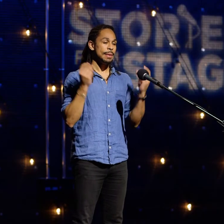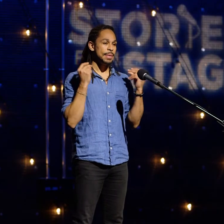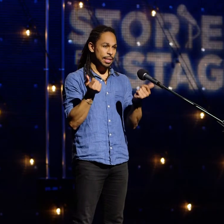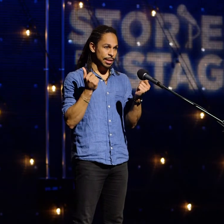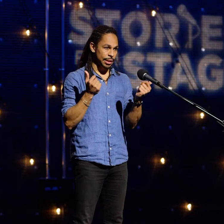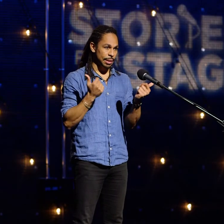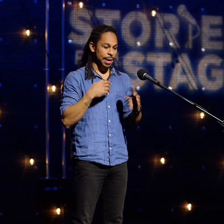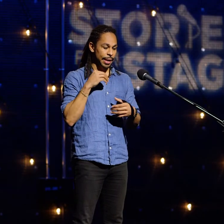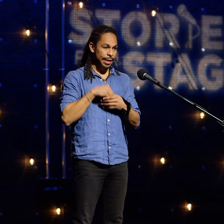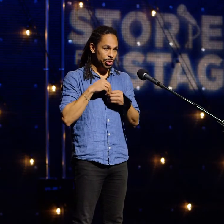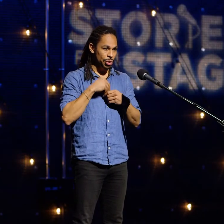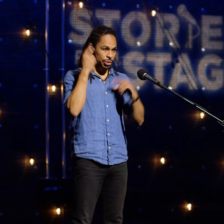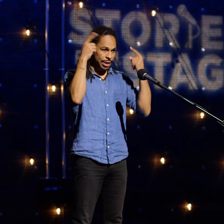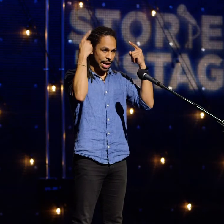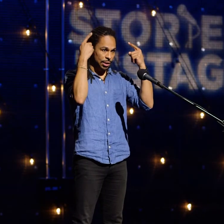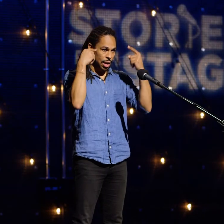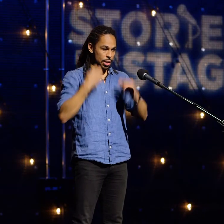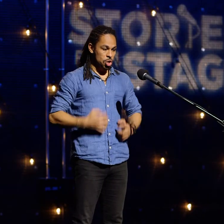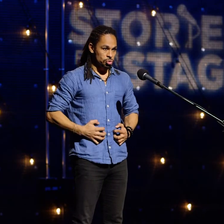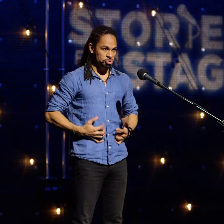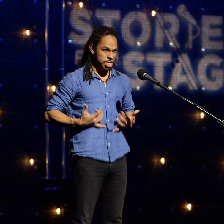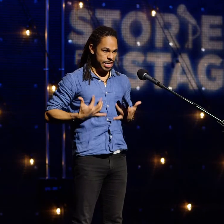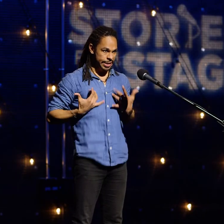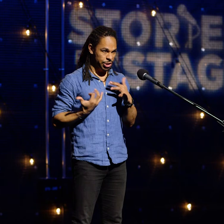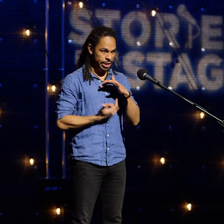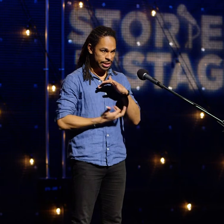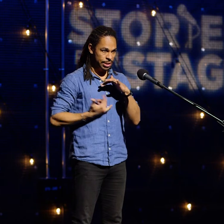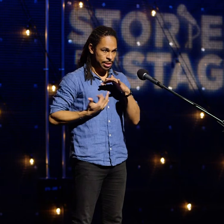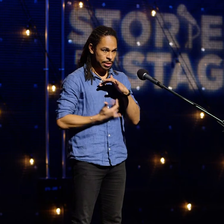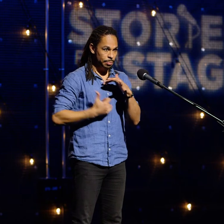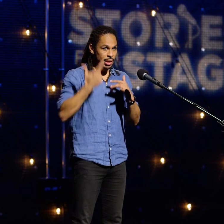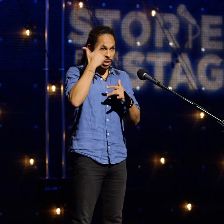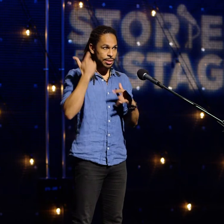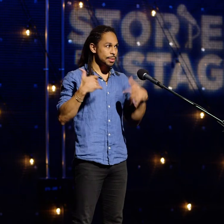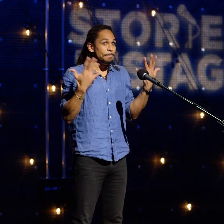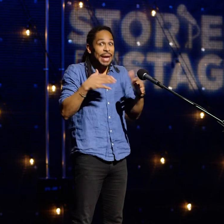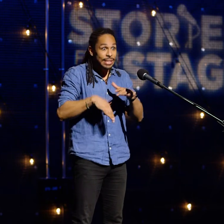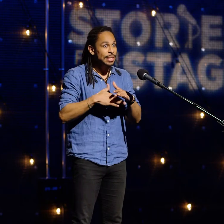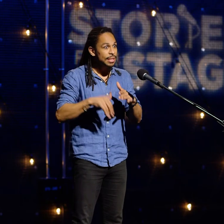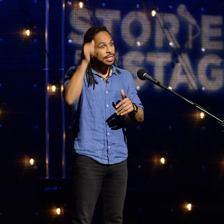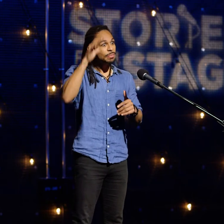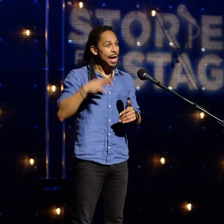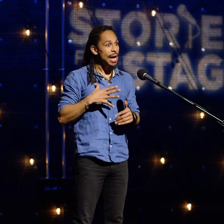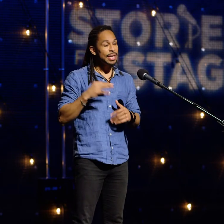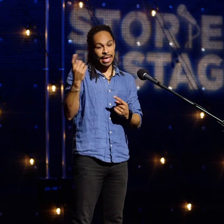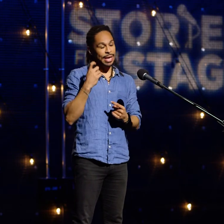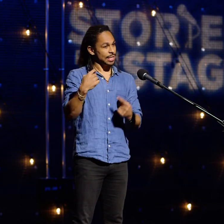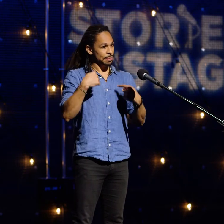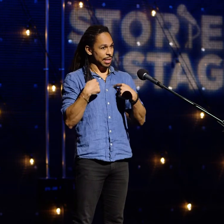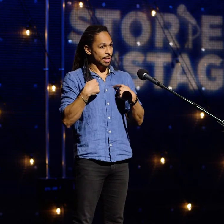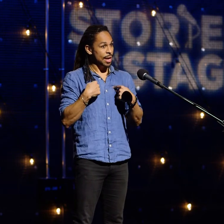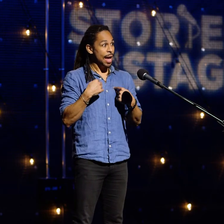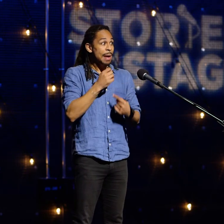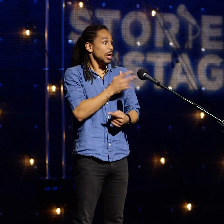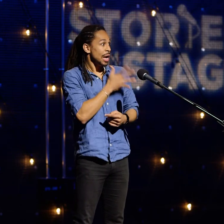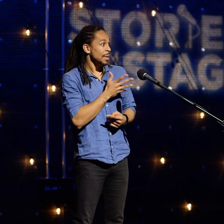Immediately, my internal dialogue rages because basically this man is asking me and my grandma